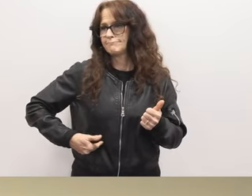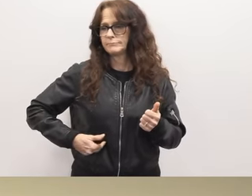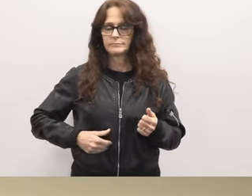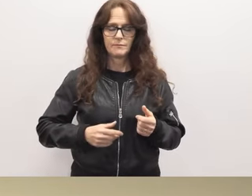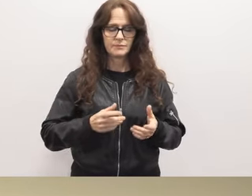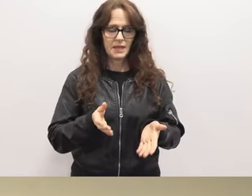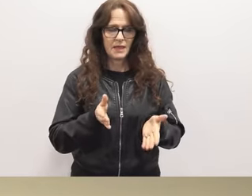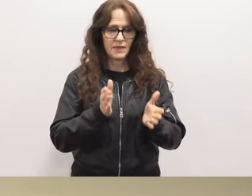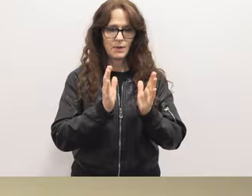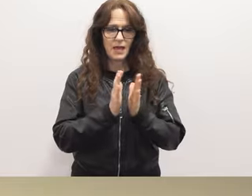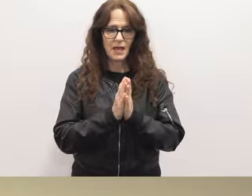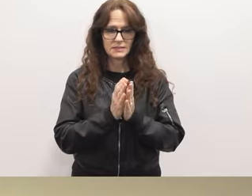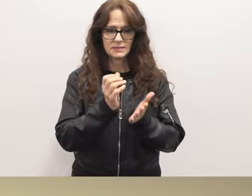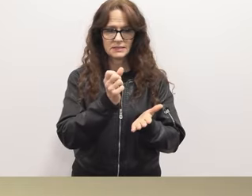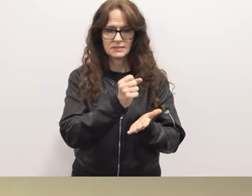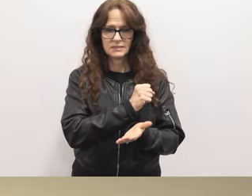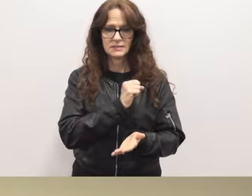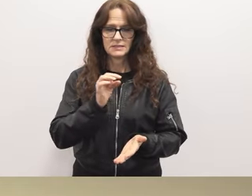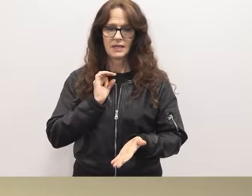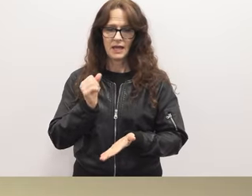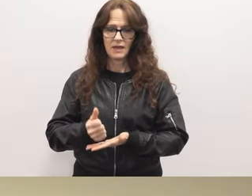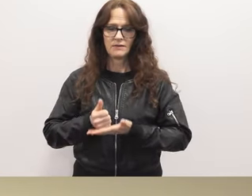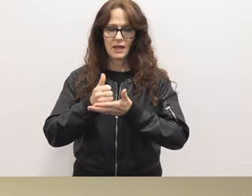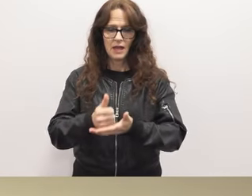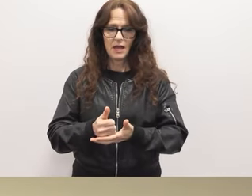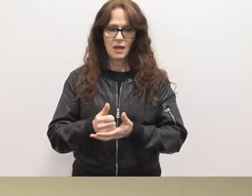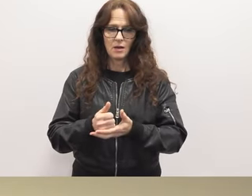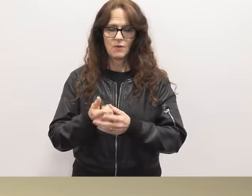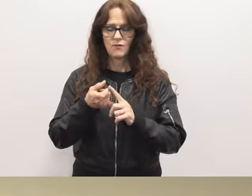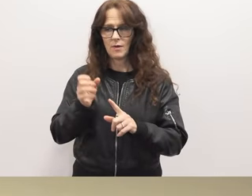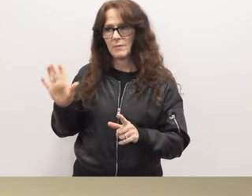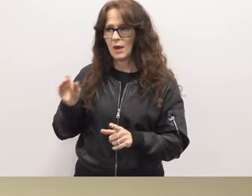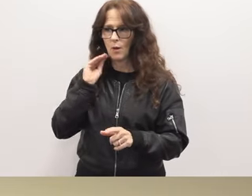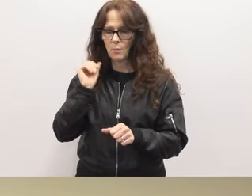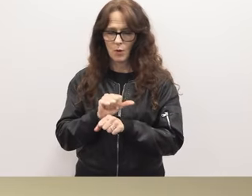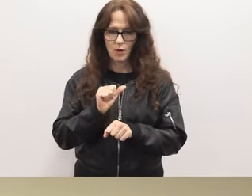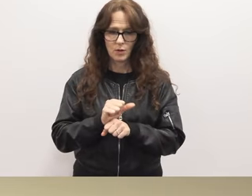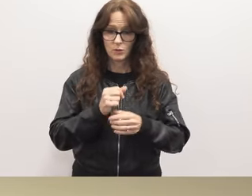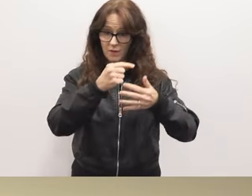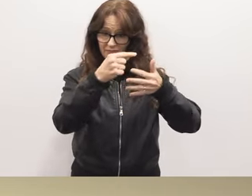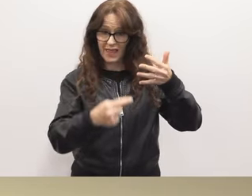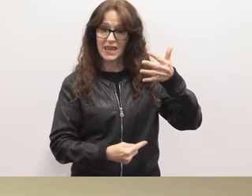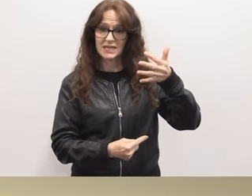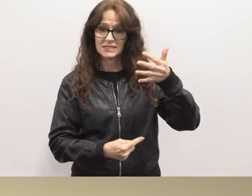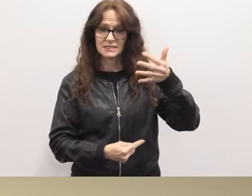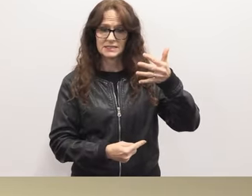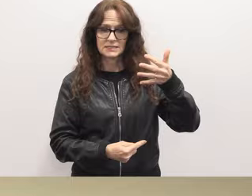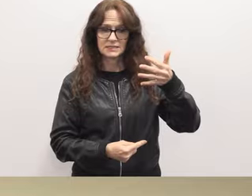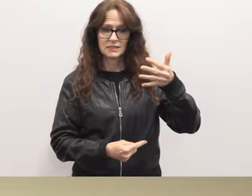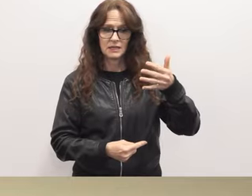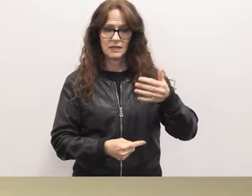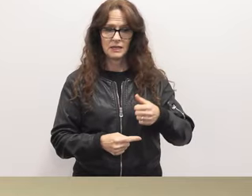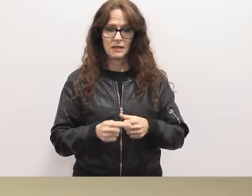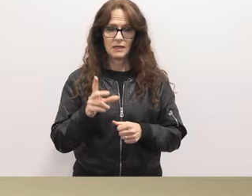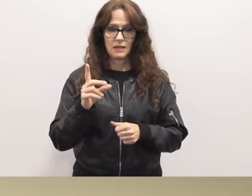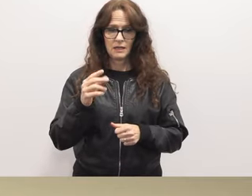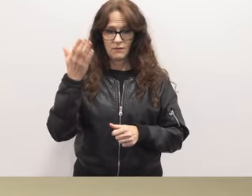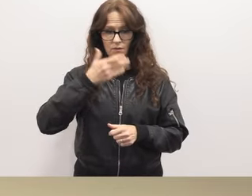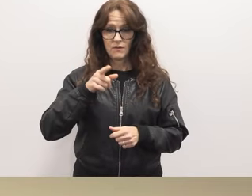diving into some of this and provide some of the homework they've done. So do you all have that list of draft goals and guardrails in front of you?